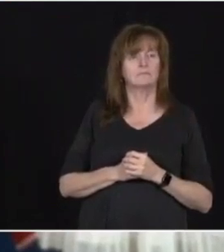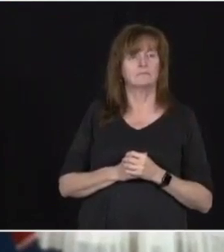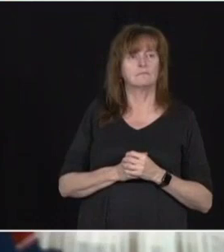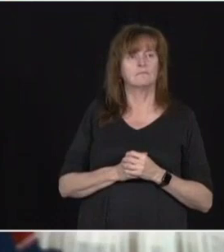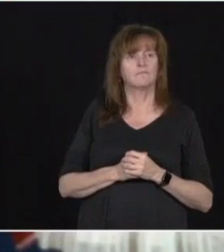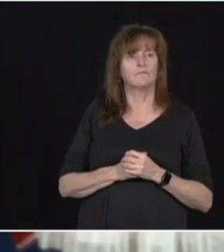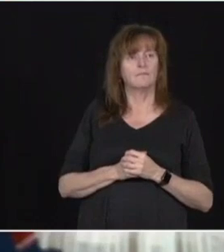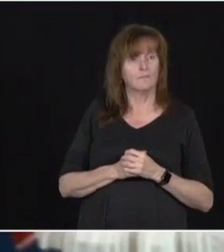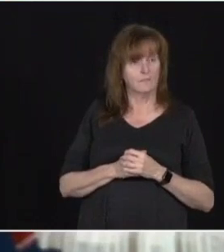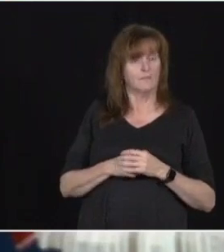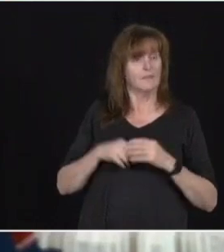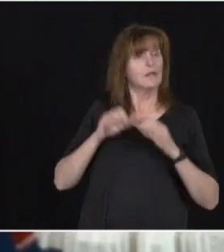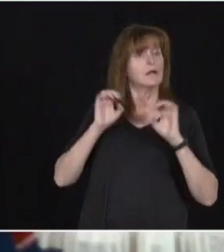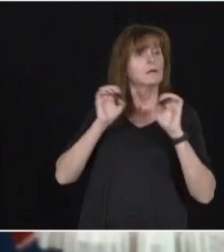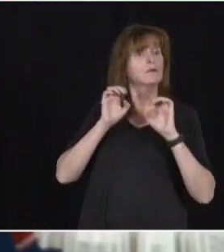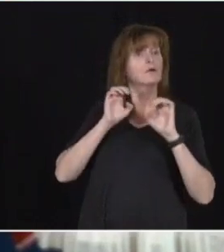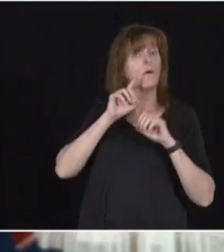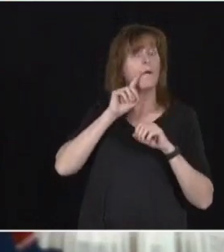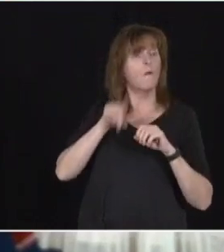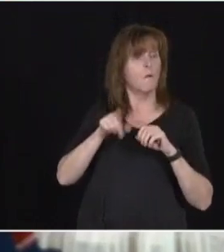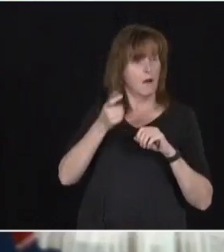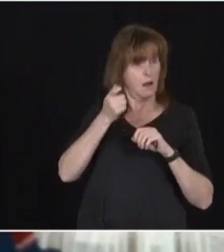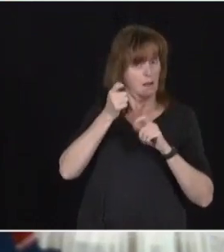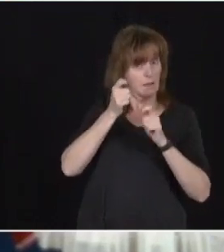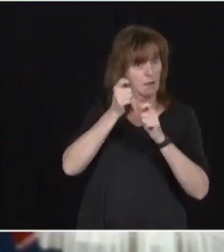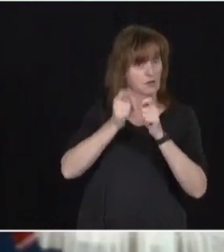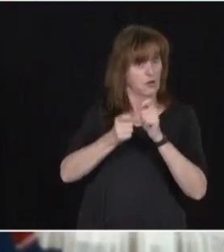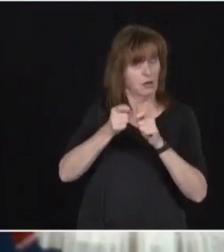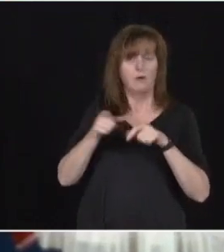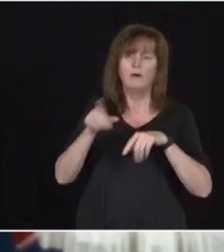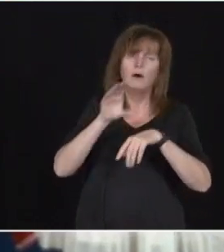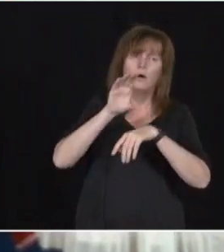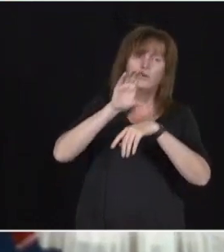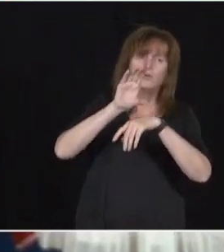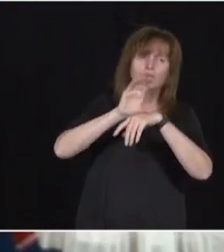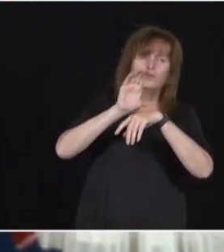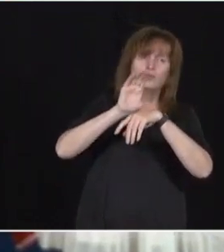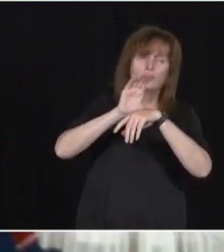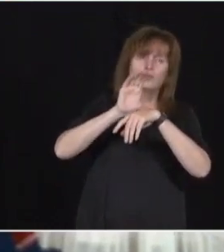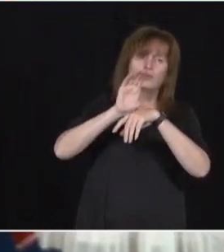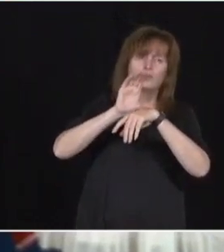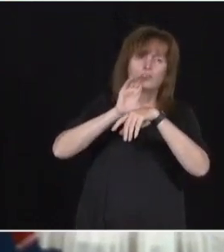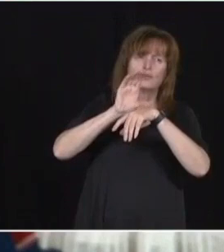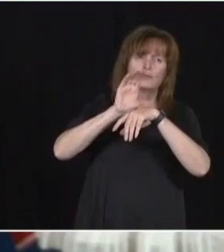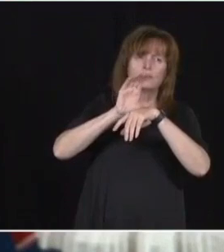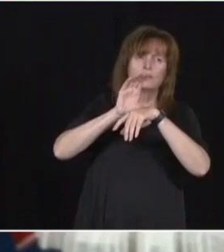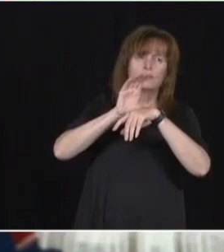I'm wondering about some of the changes that you made to the emergency order. He will allow churches to have ceremonies in